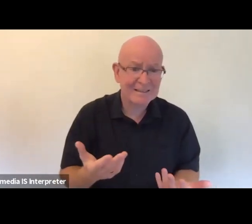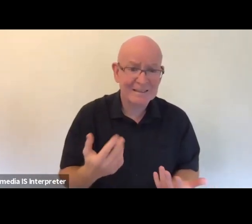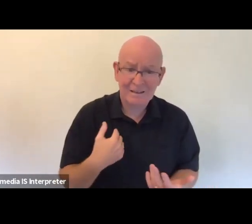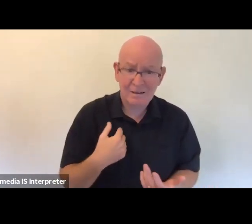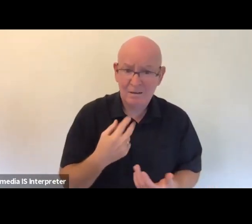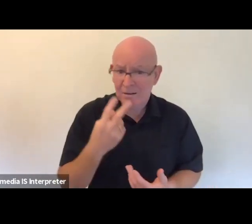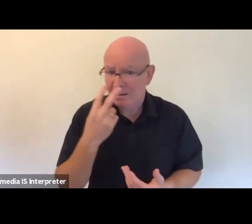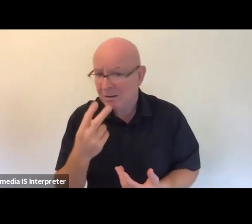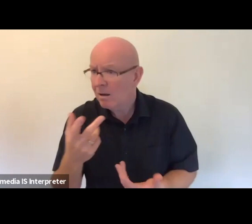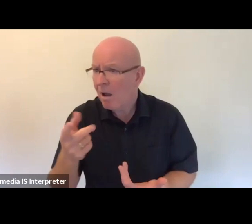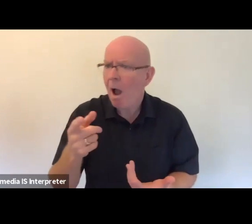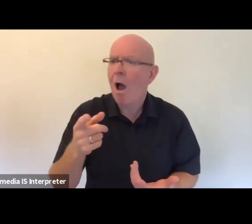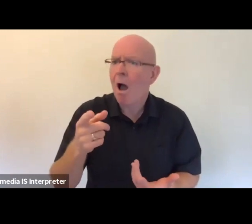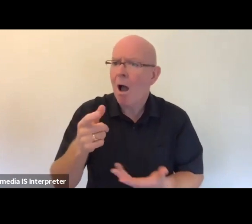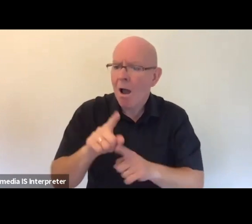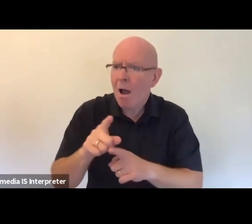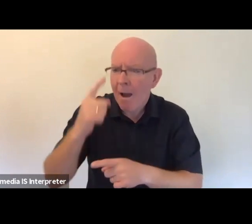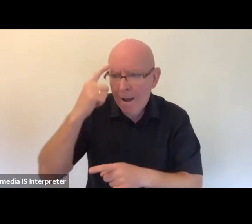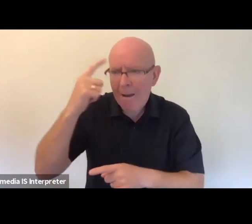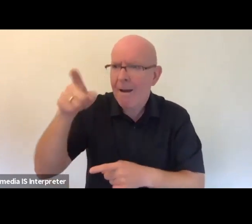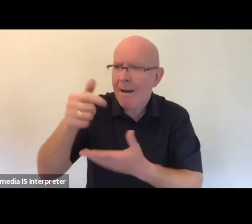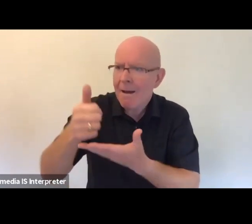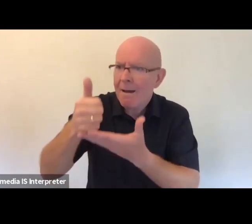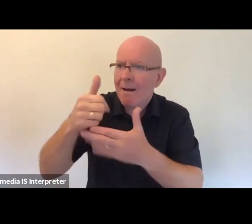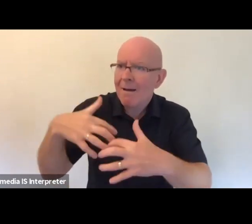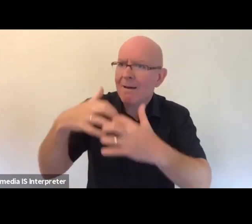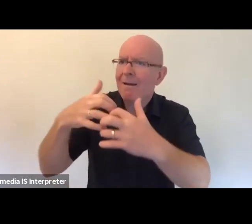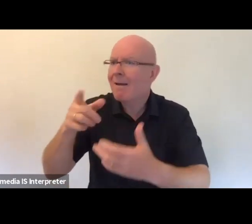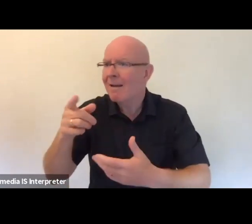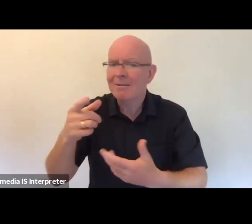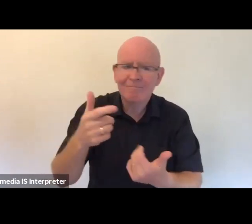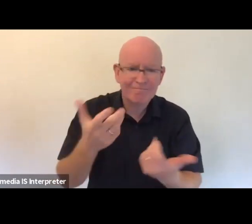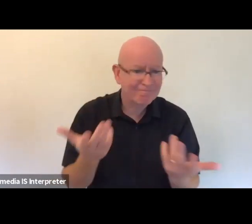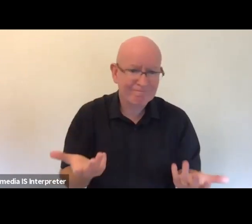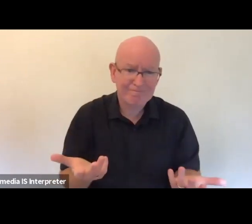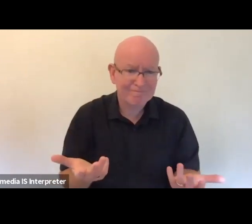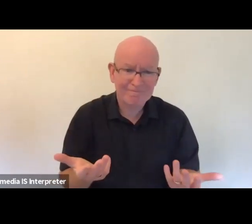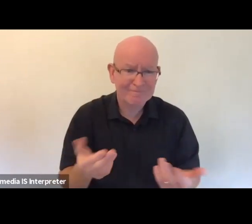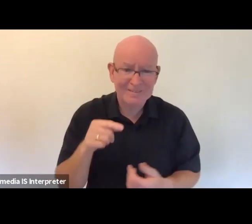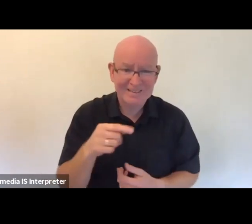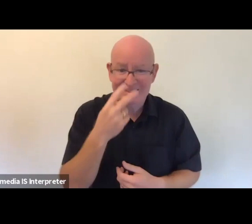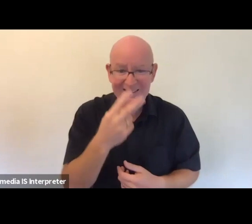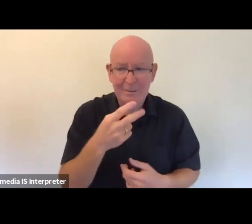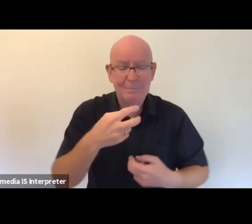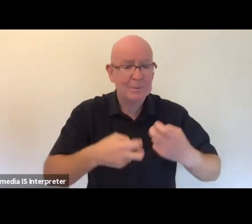the status of access to social protection by women with disabilities. Because most of the studies are centred around abuse